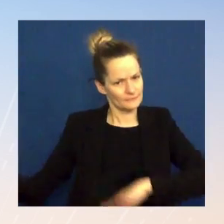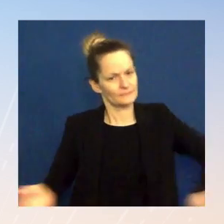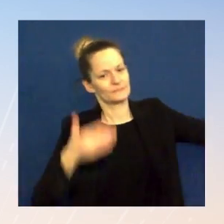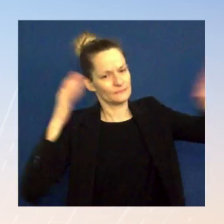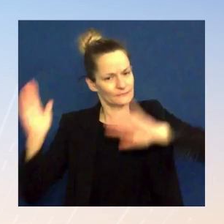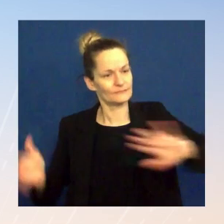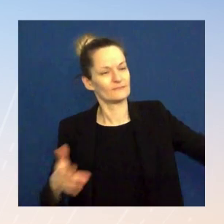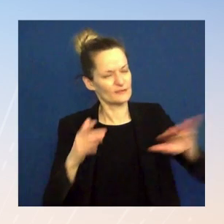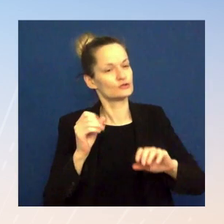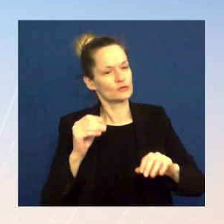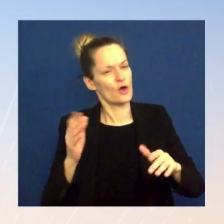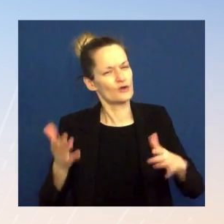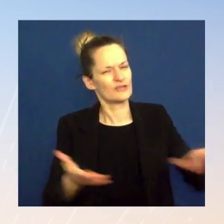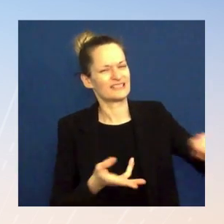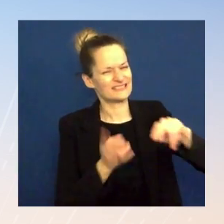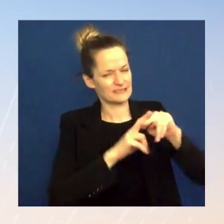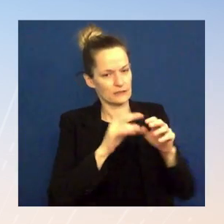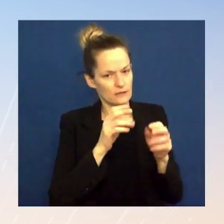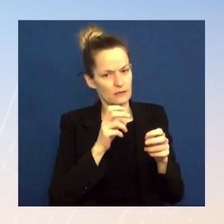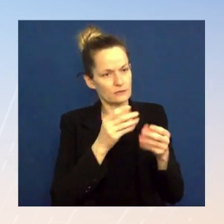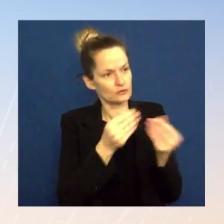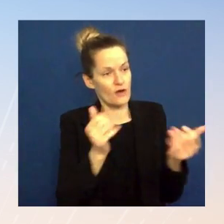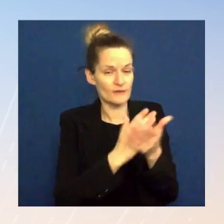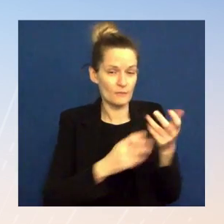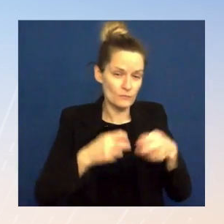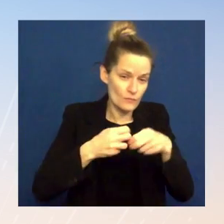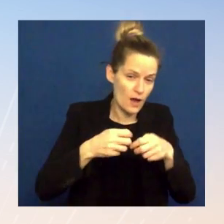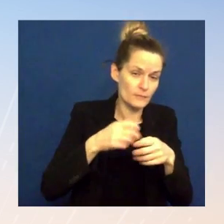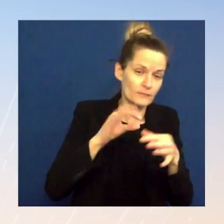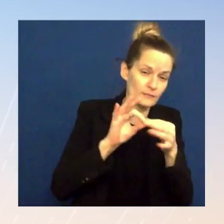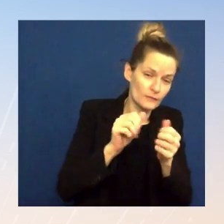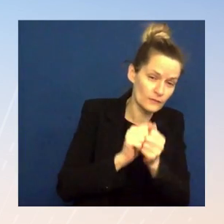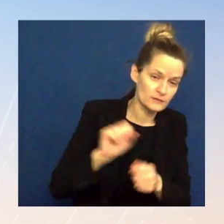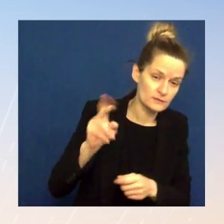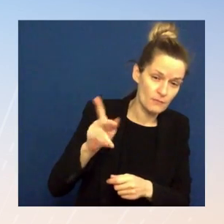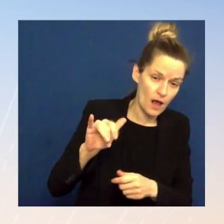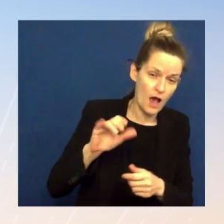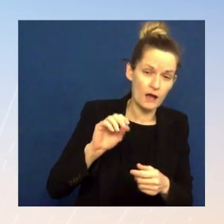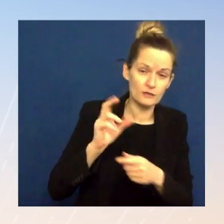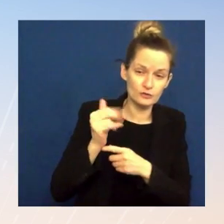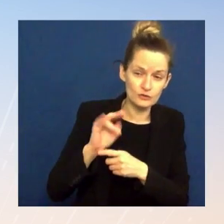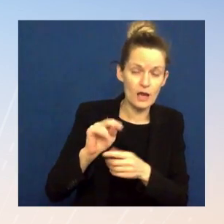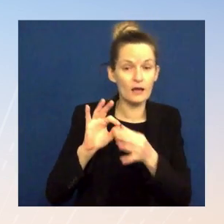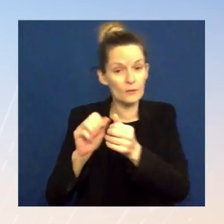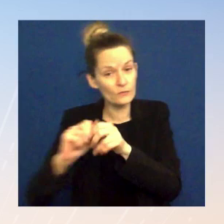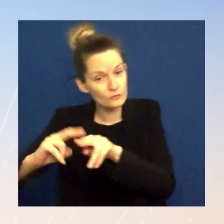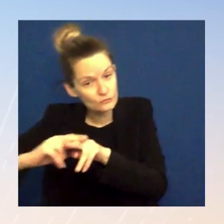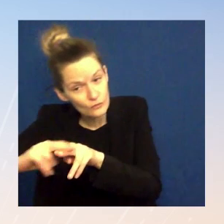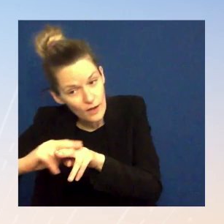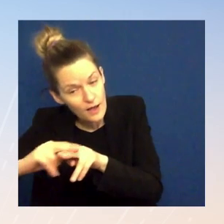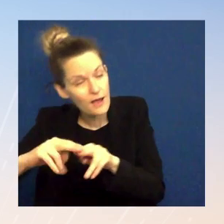some are at limited drivers, et cetera. Go ahead. The Press: And if I can ask you about the agenda as it relates to Build Back Better. Ms. Psaki: Yeah. The Press: Right now, there's new haggling